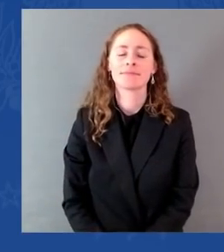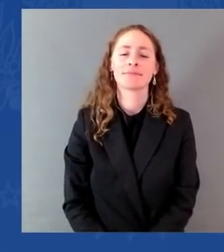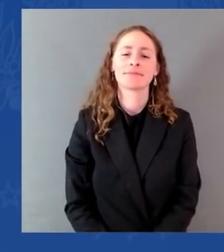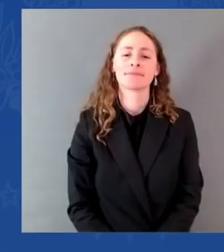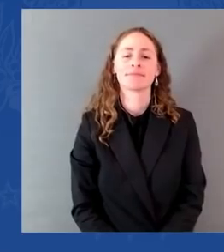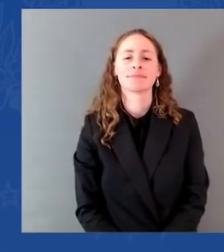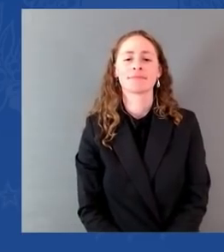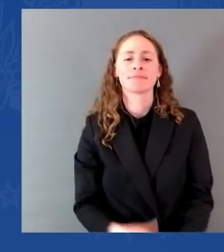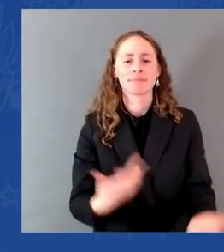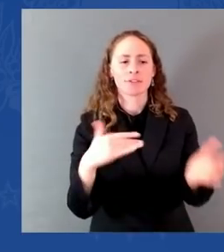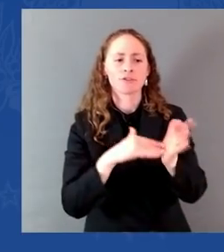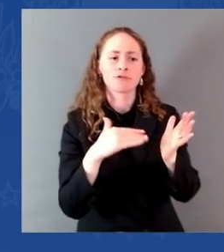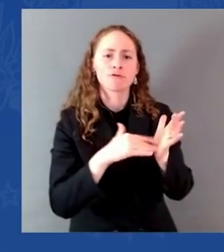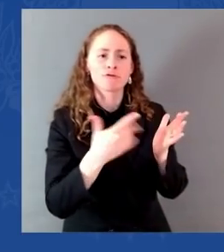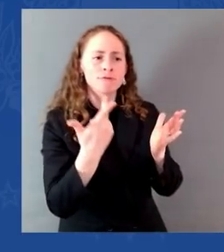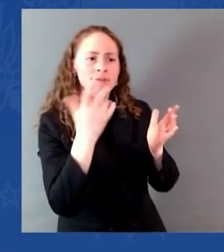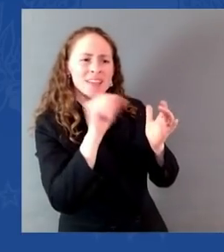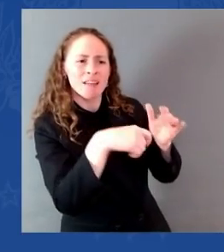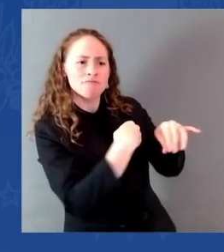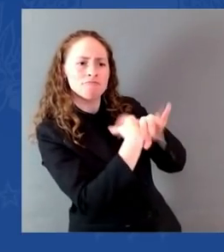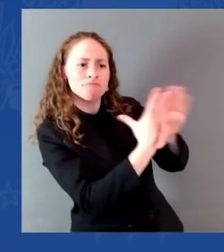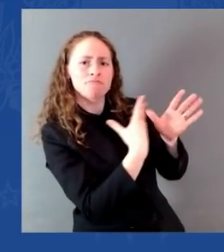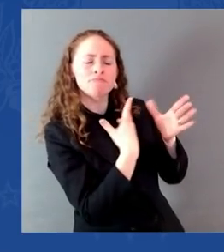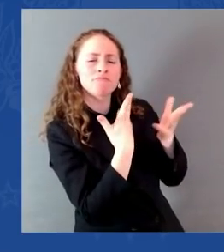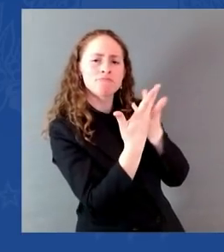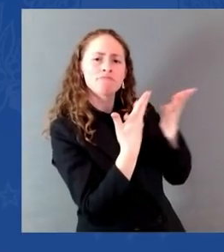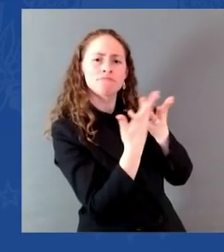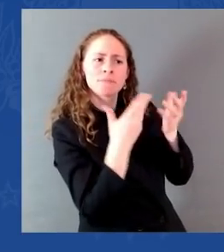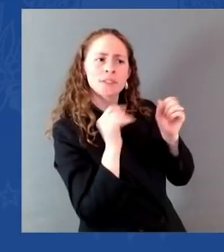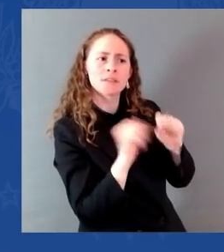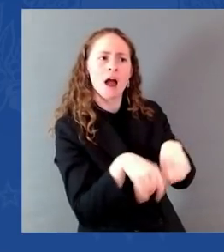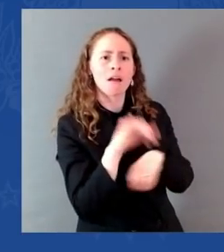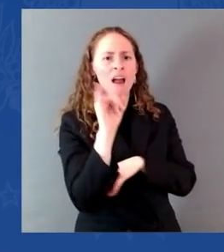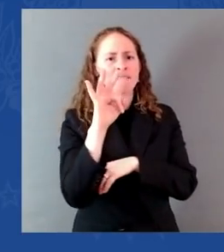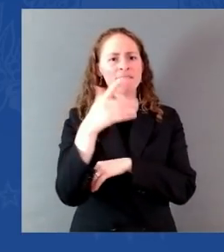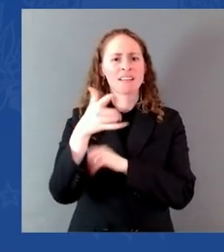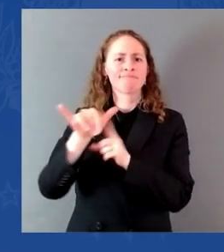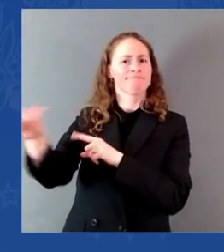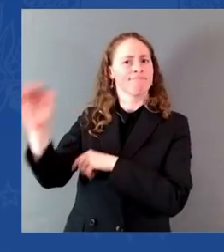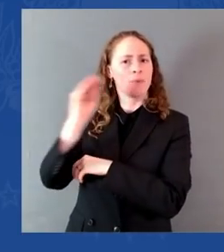and one out of every three -- six in Kansas, don't have high-speed Internet in their home.